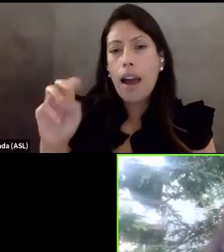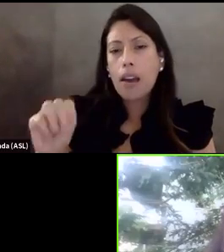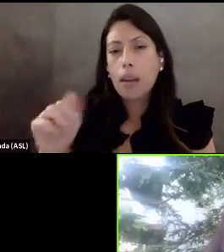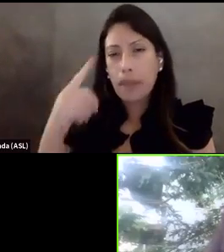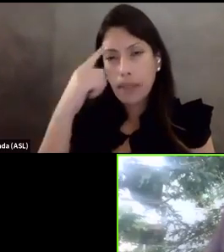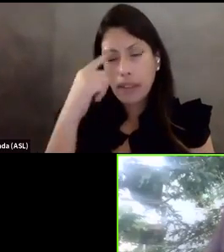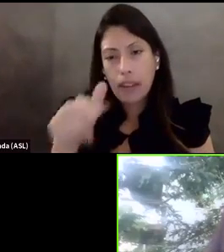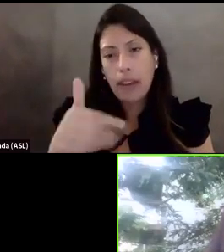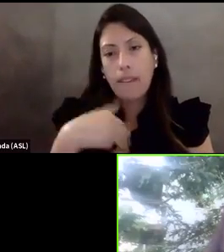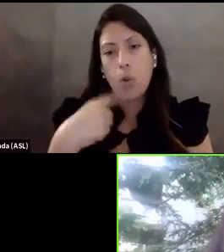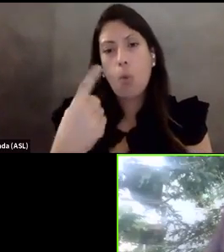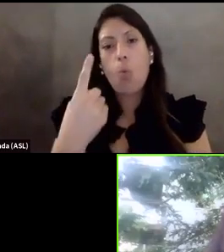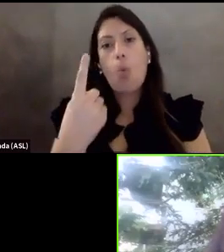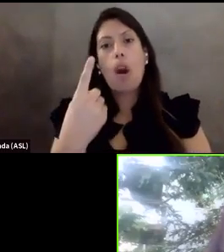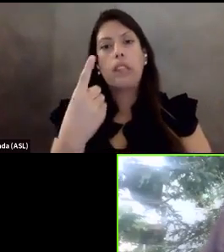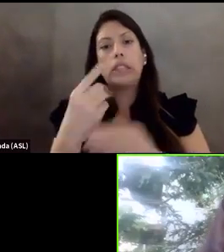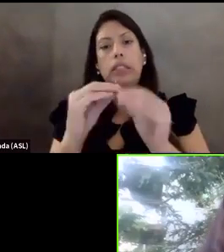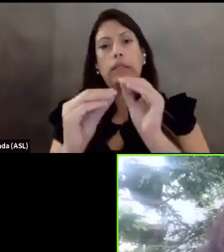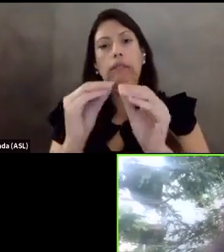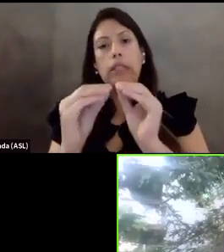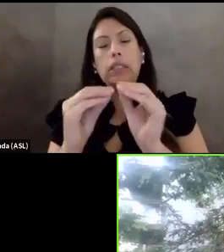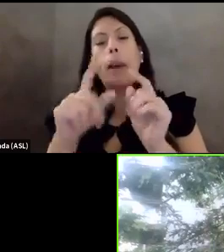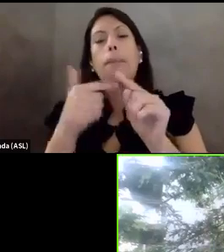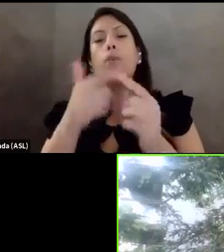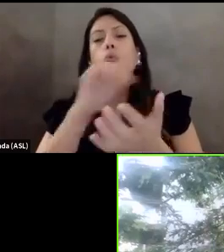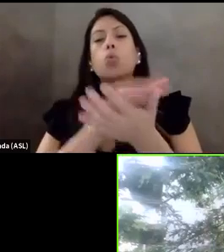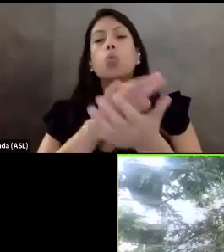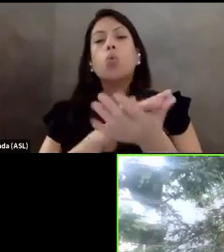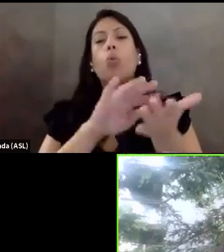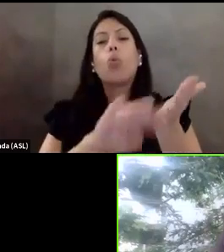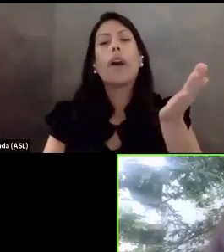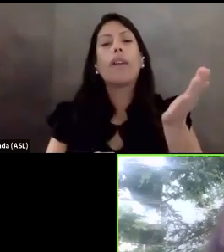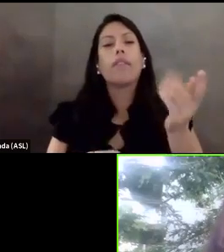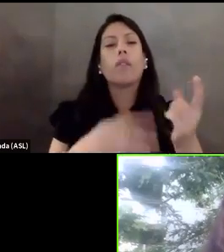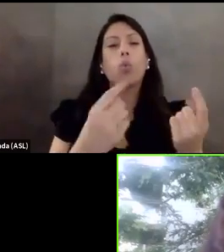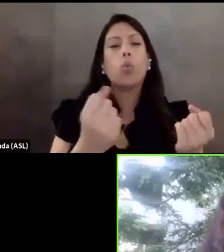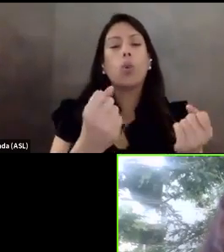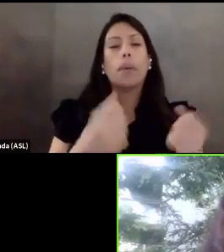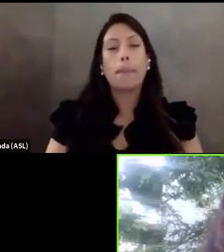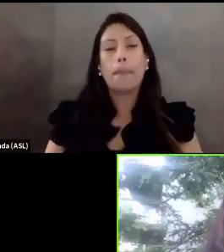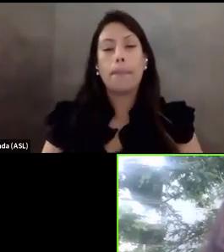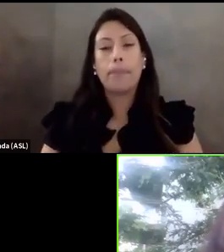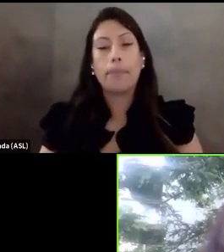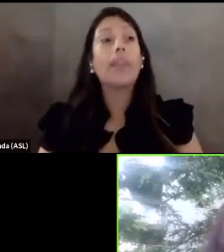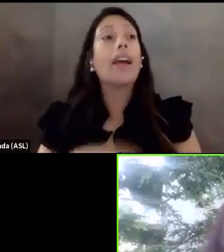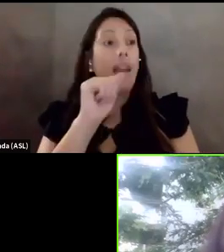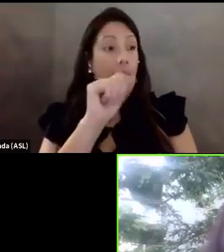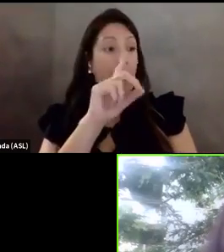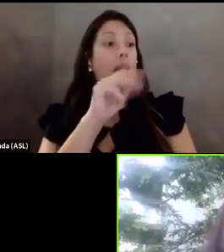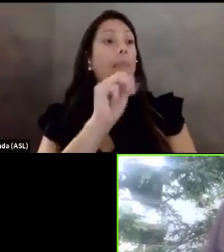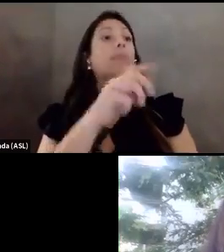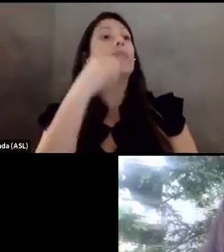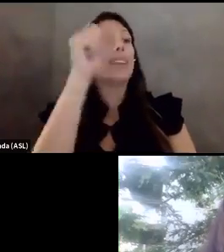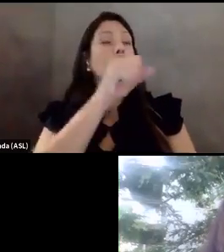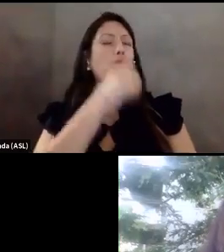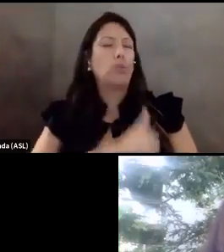correction to make about the school waivers. Yes, I do apologize when I misspoke,